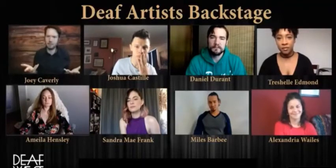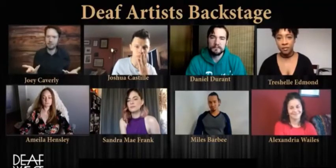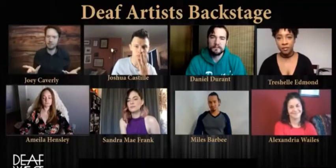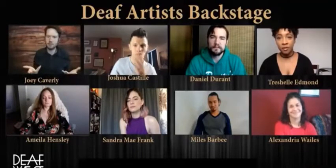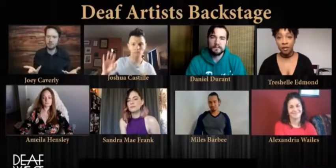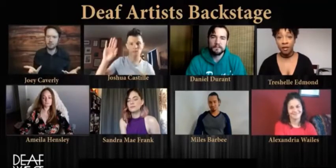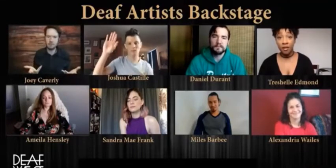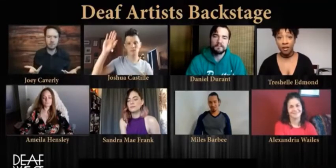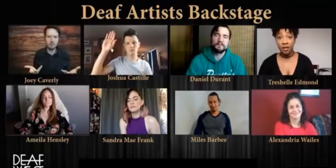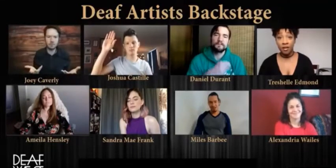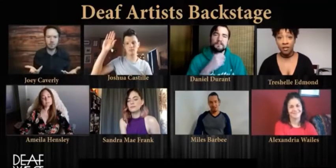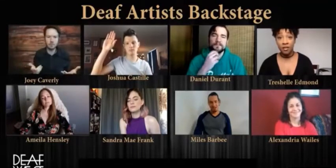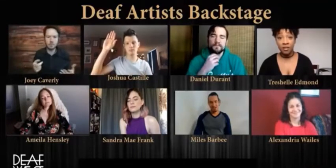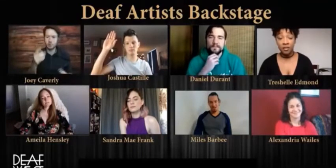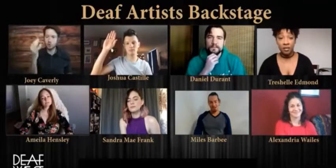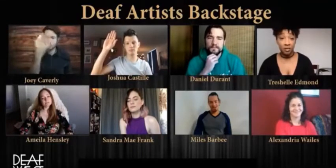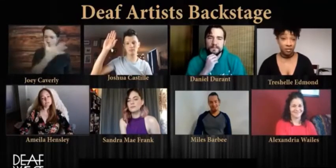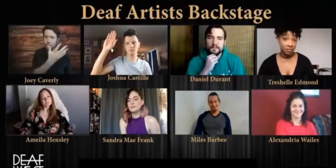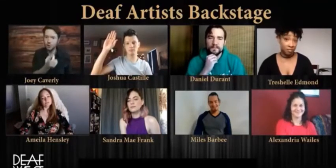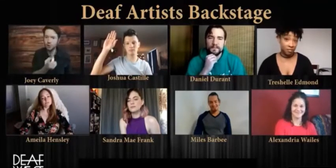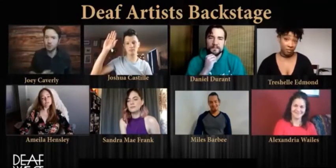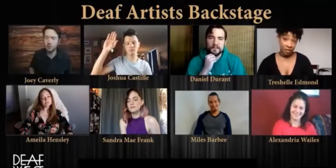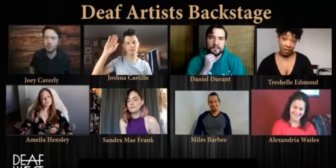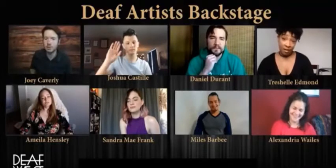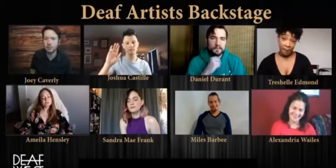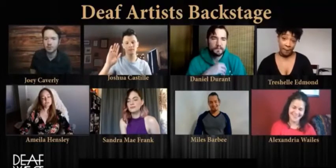that this was going to be a hit? Josh.